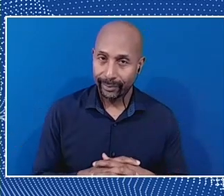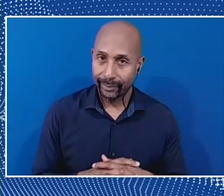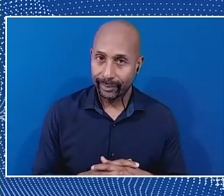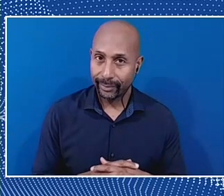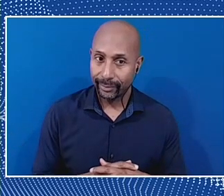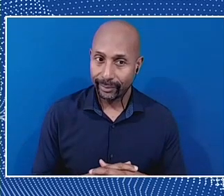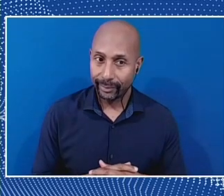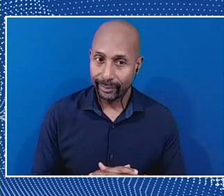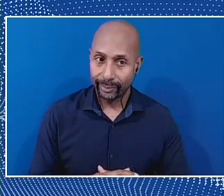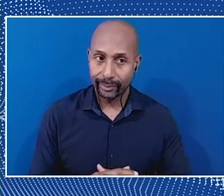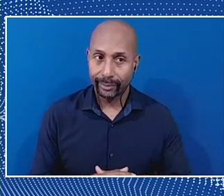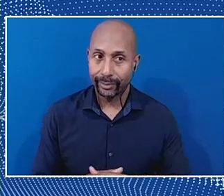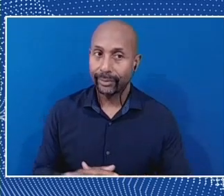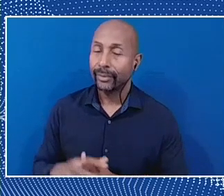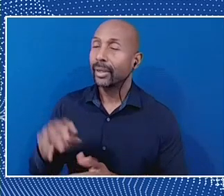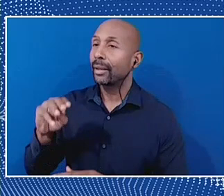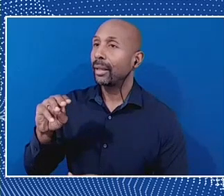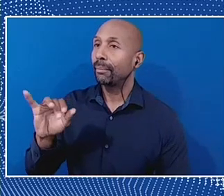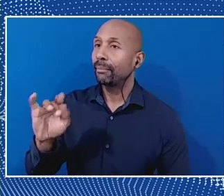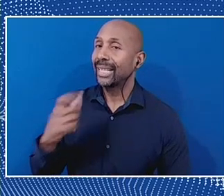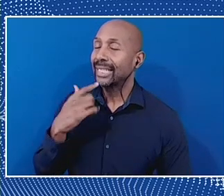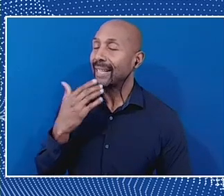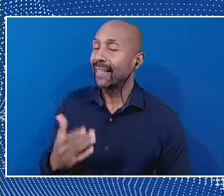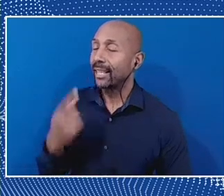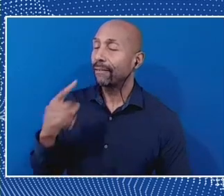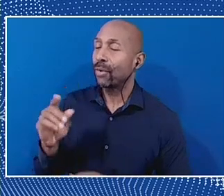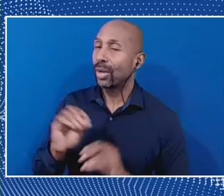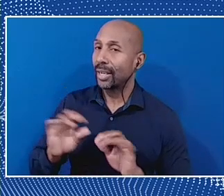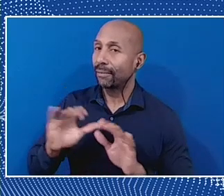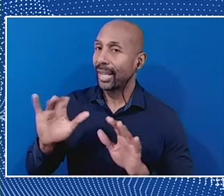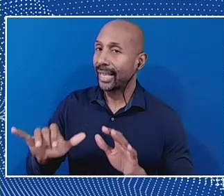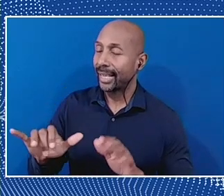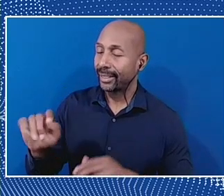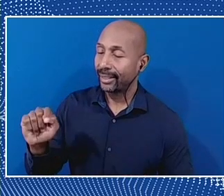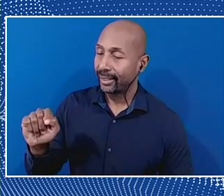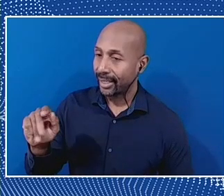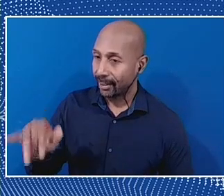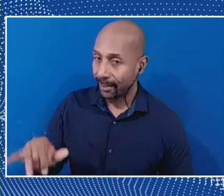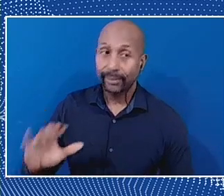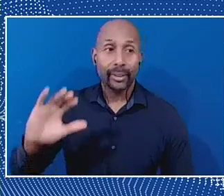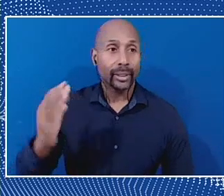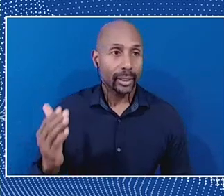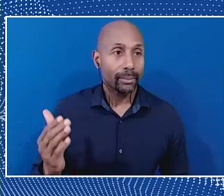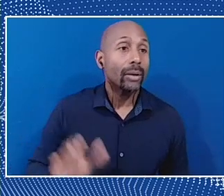Alright. Thank you for that clarification, Tamy. Looks like there is a hand raised with Jalil.